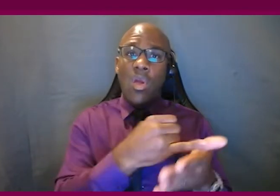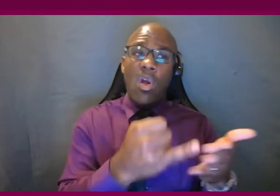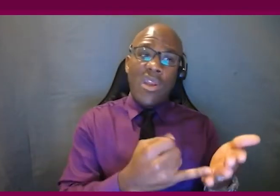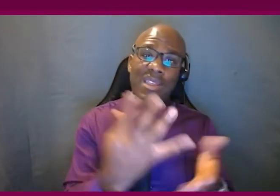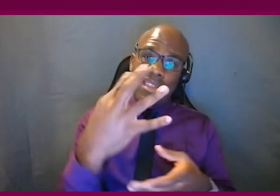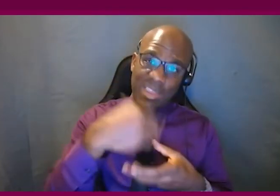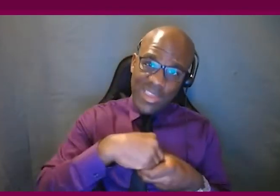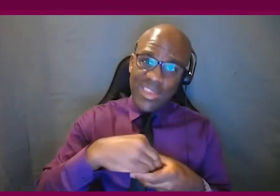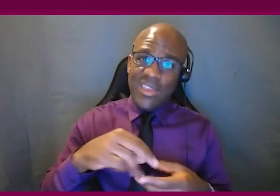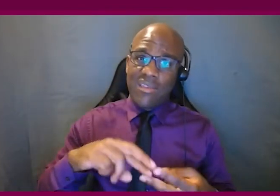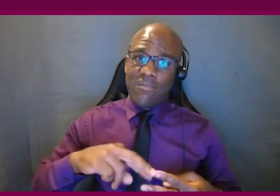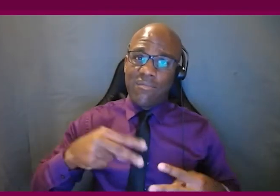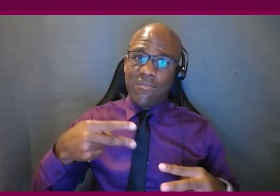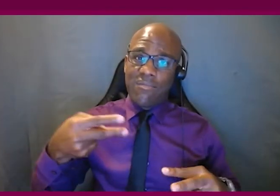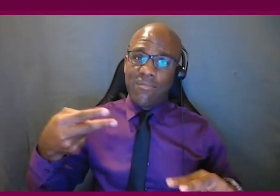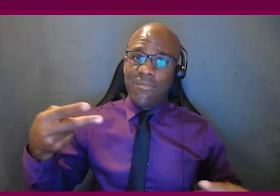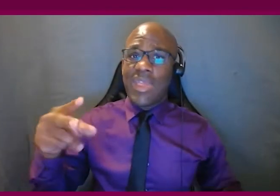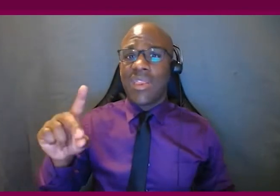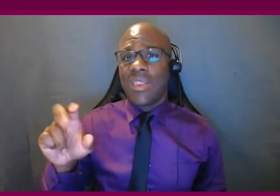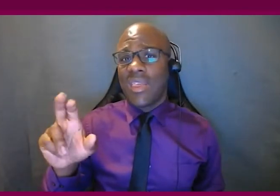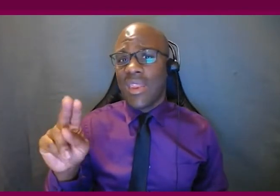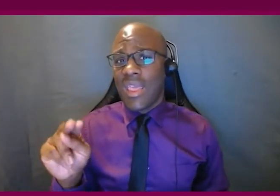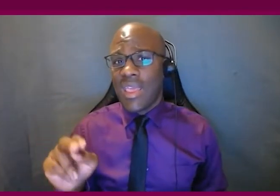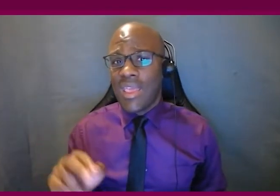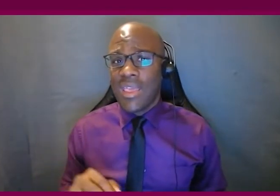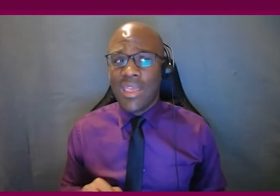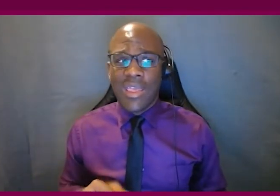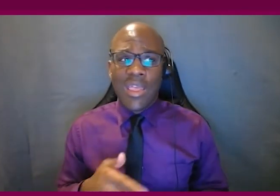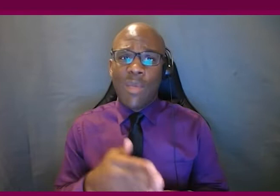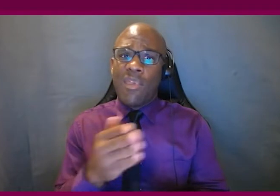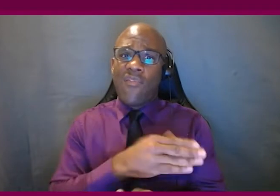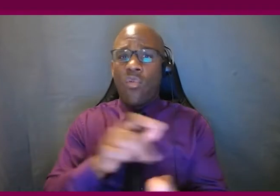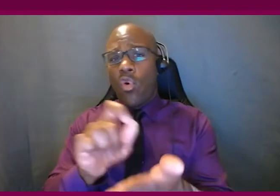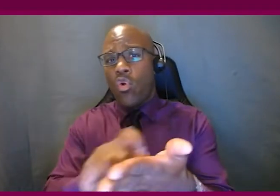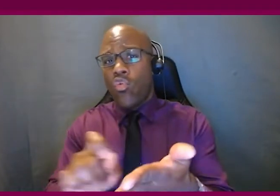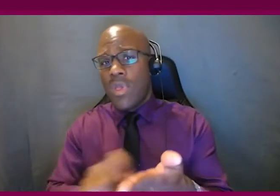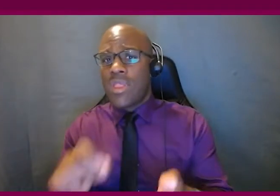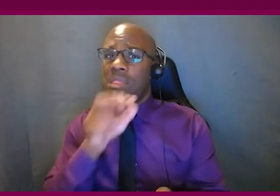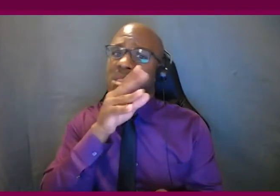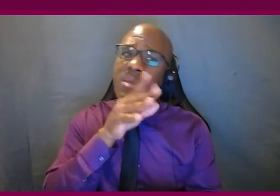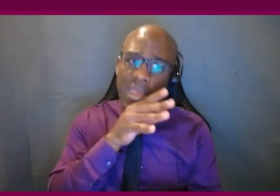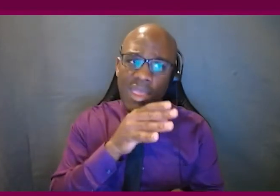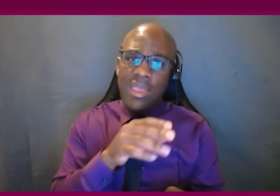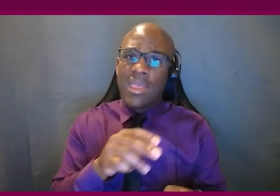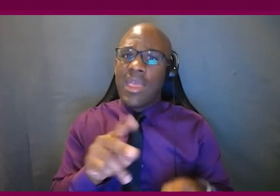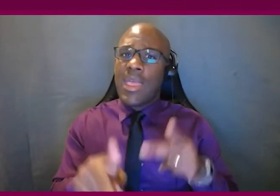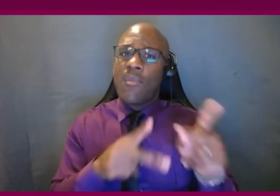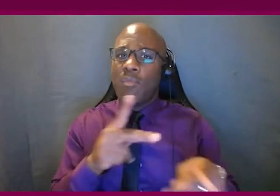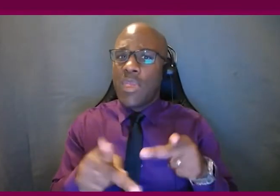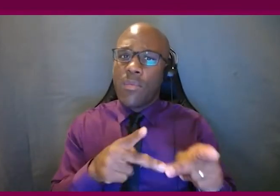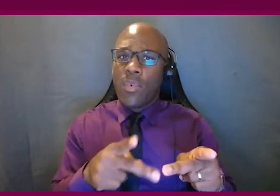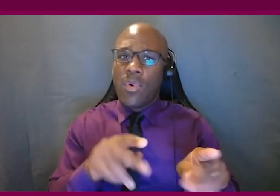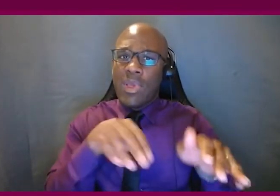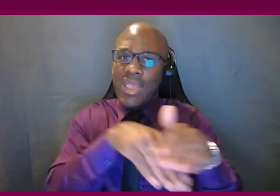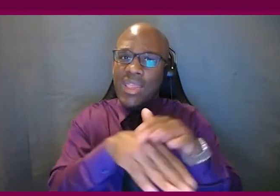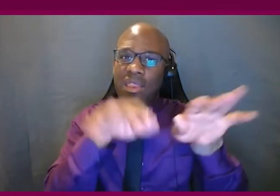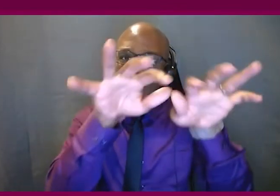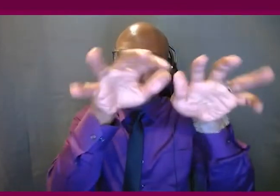And we dance and we sing and it's this expression of the heart that we just have innately inside